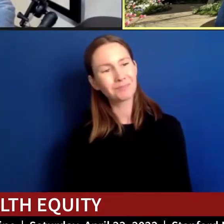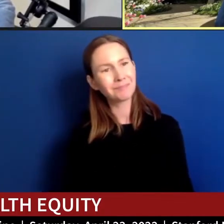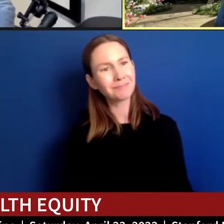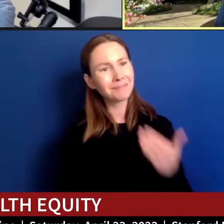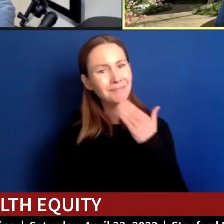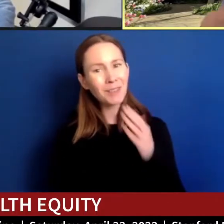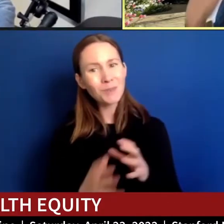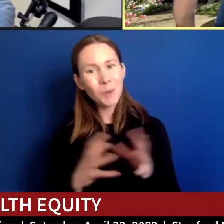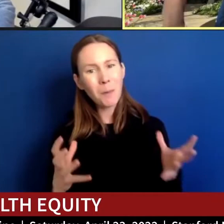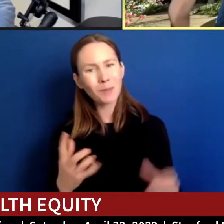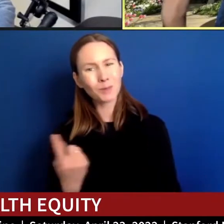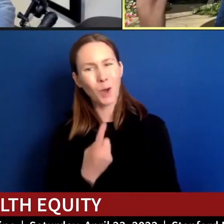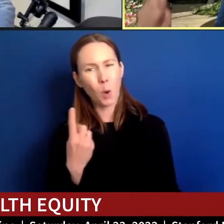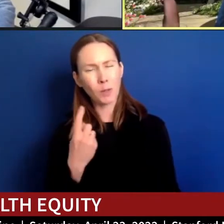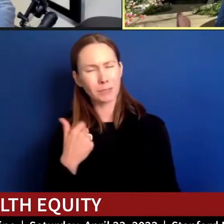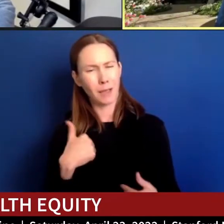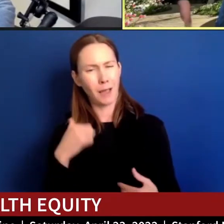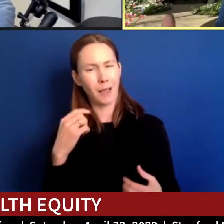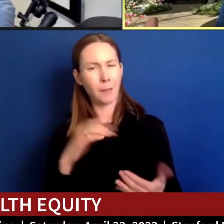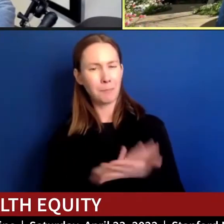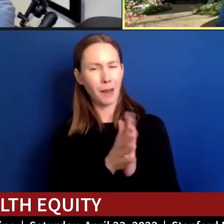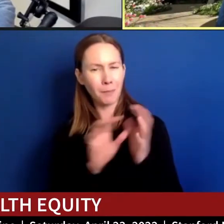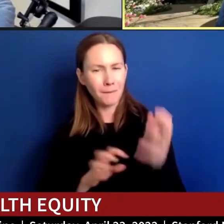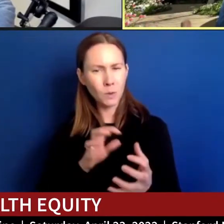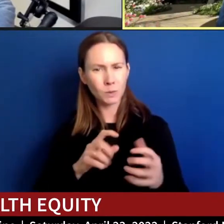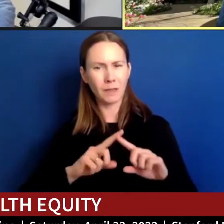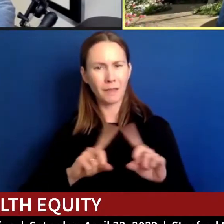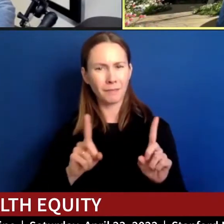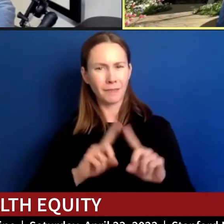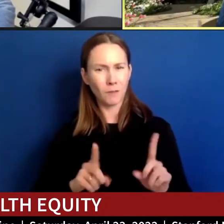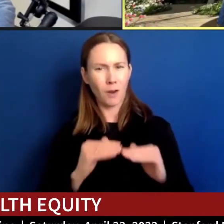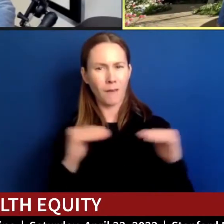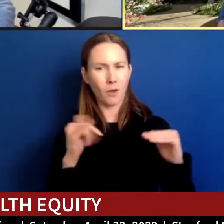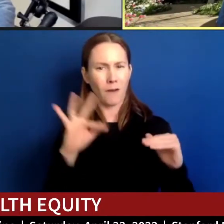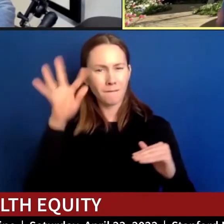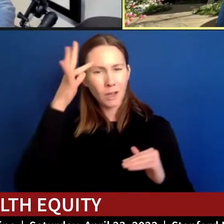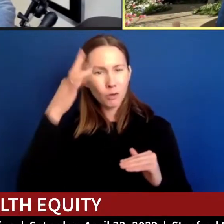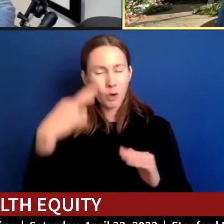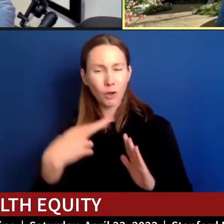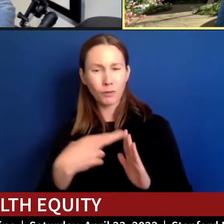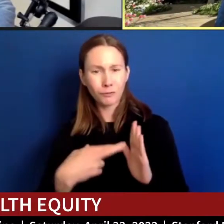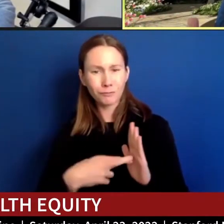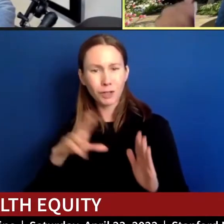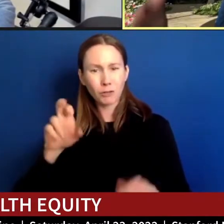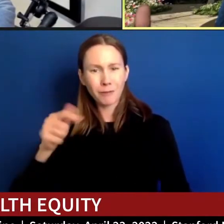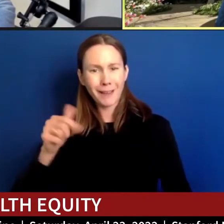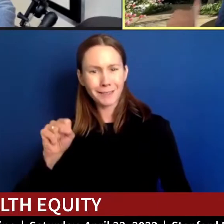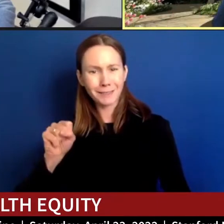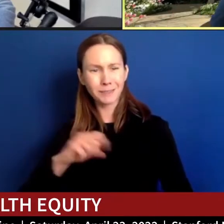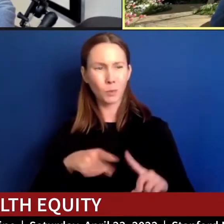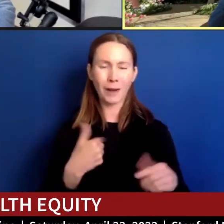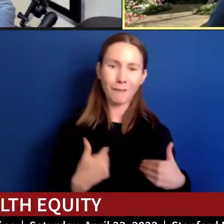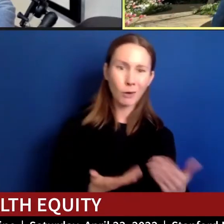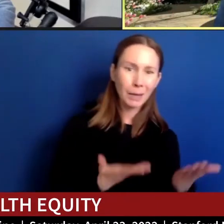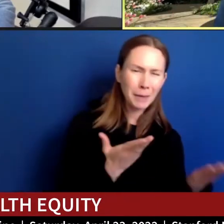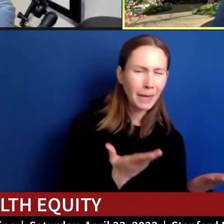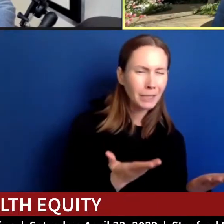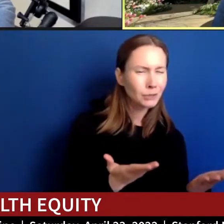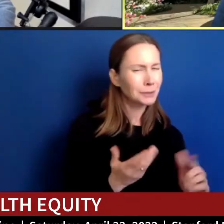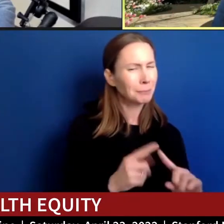always confuses me like thinking about all the different levels of federal regulations, and when there’s recommendations of things, but then how does it actually get implemented. So